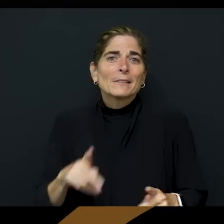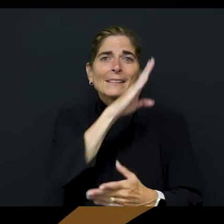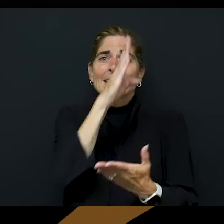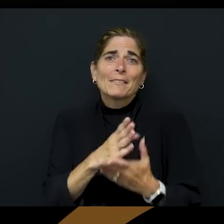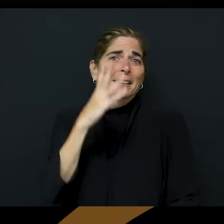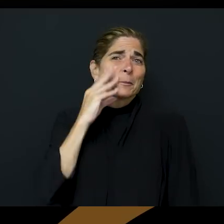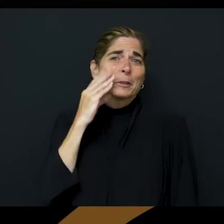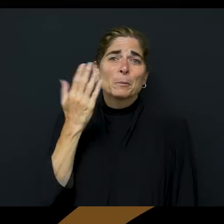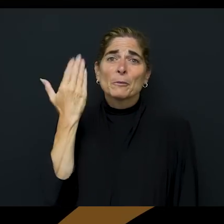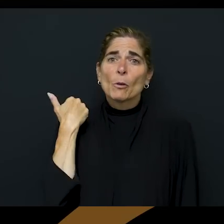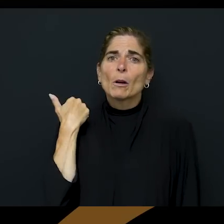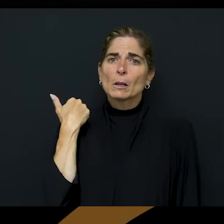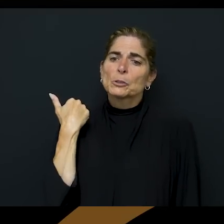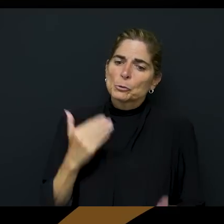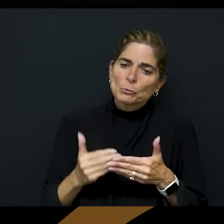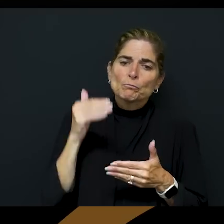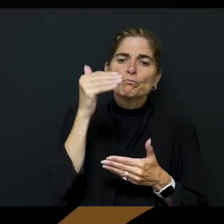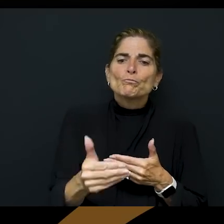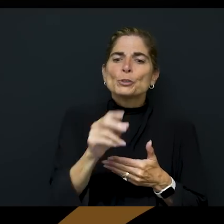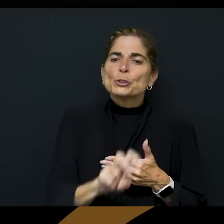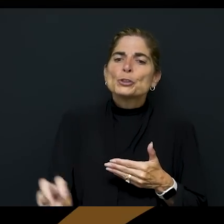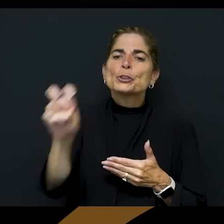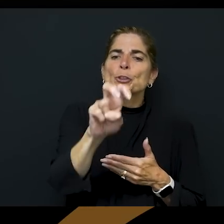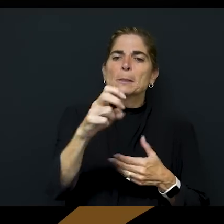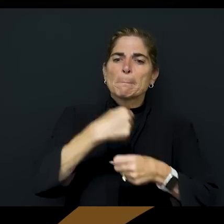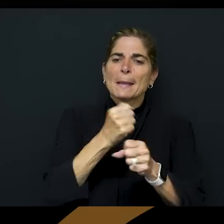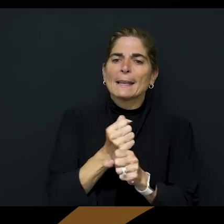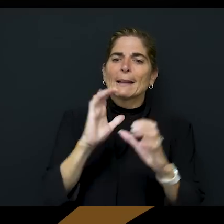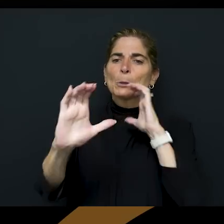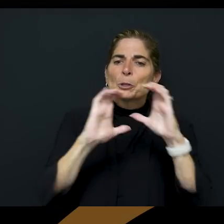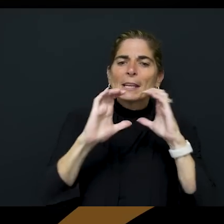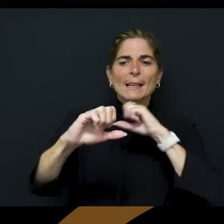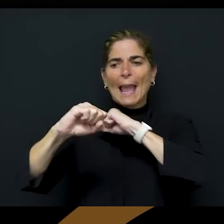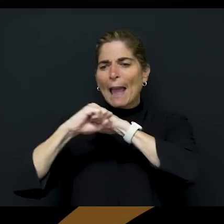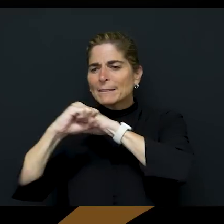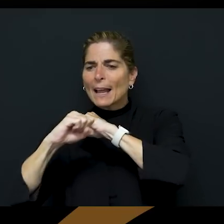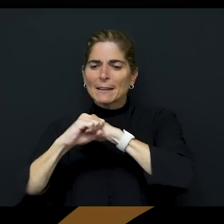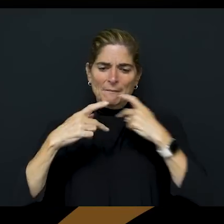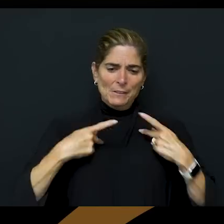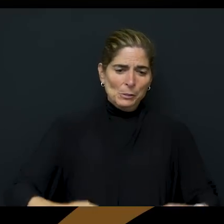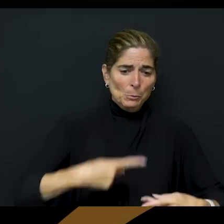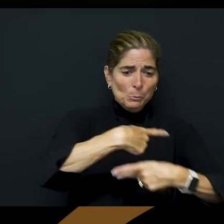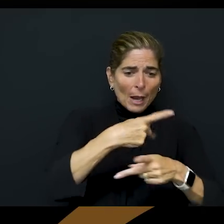And this is another step in our journey to making our communications, our advertising, our physical products accessible